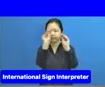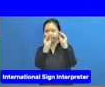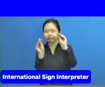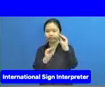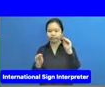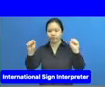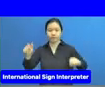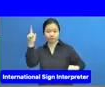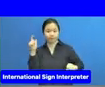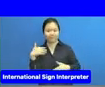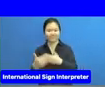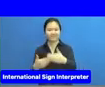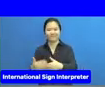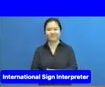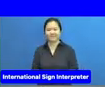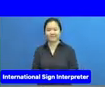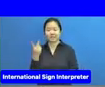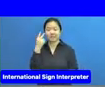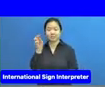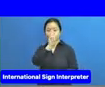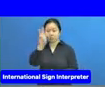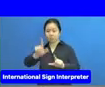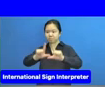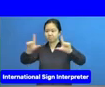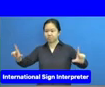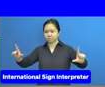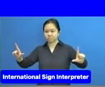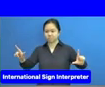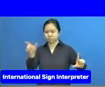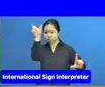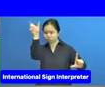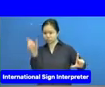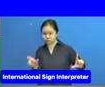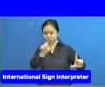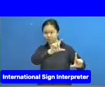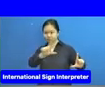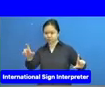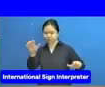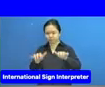You will also be able to list what you can offer to perform your partnership and what you need